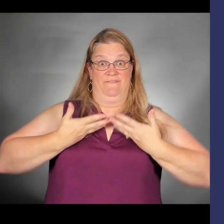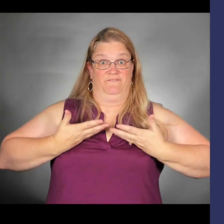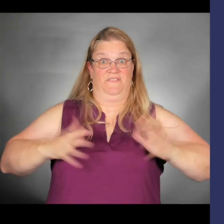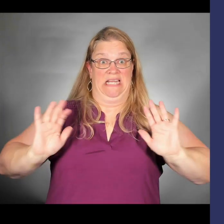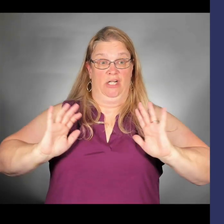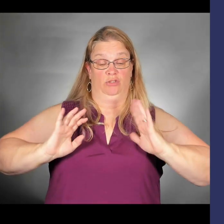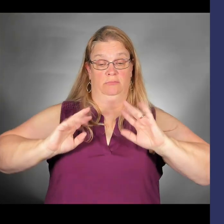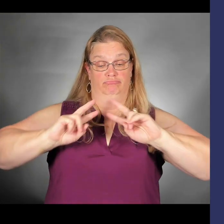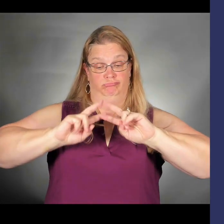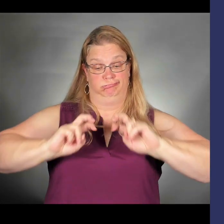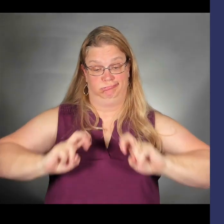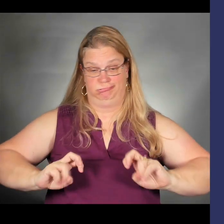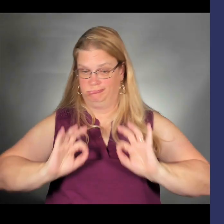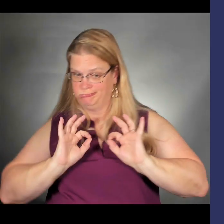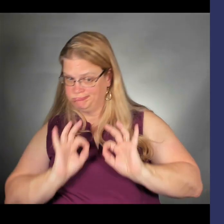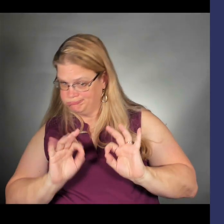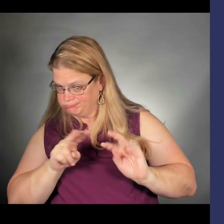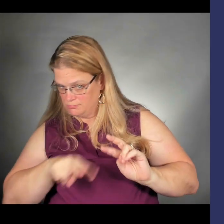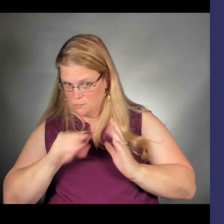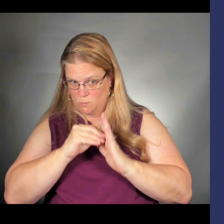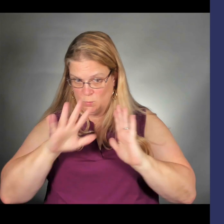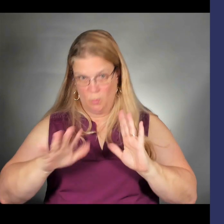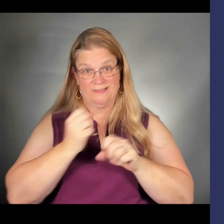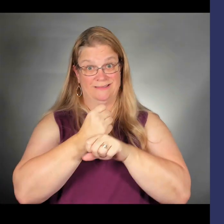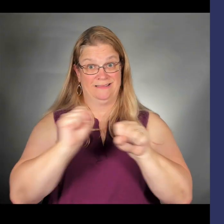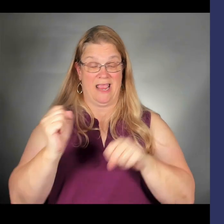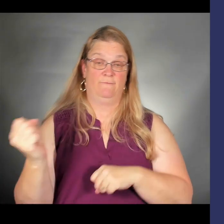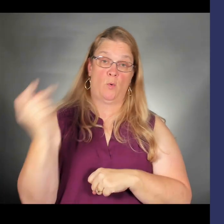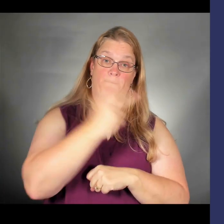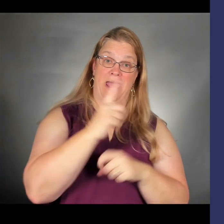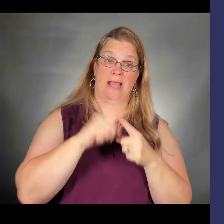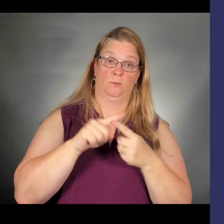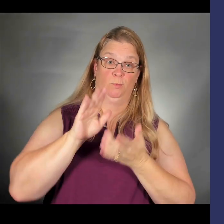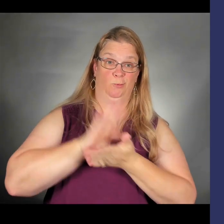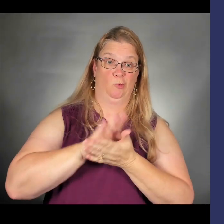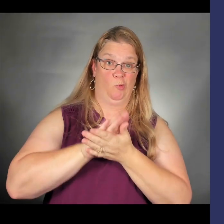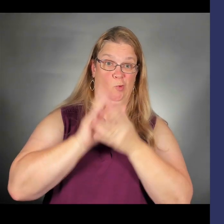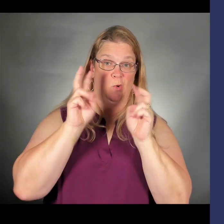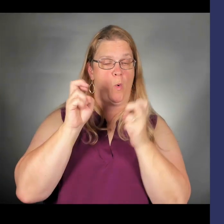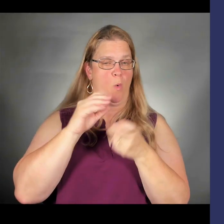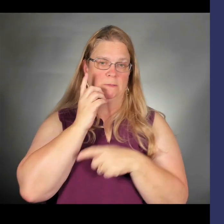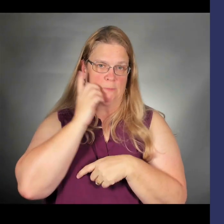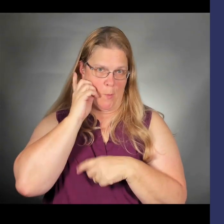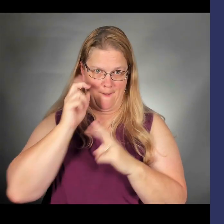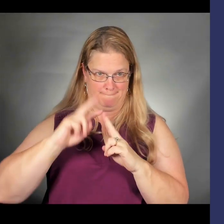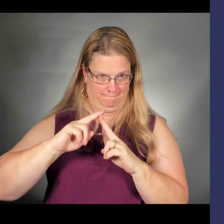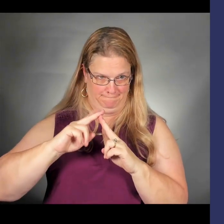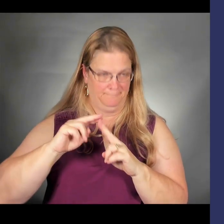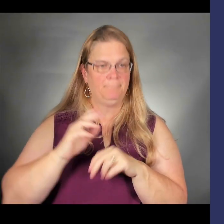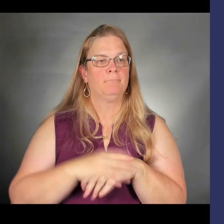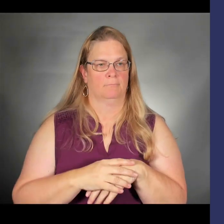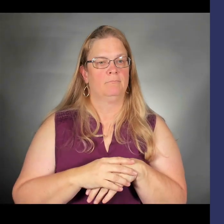Now whenever we have completed the assessment and the student is safe to go back to school or dorm,